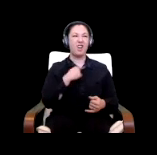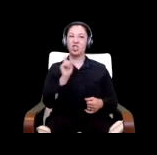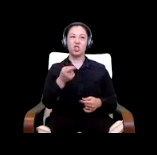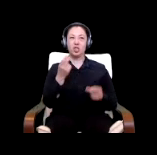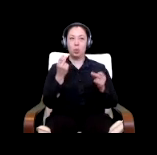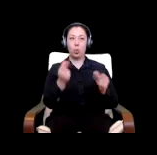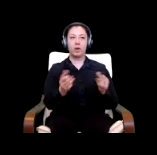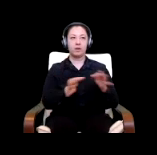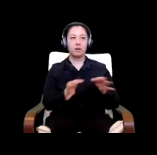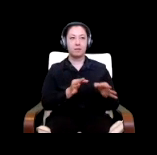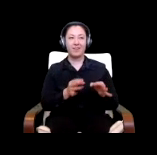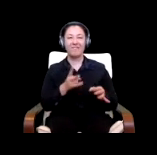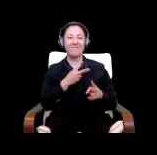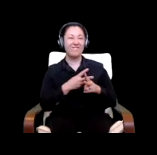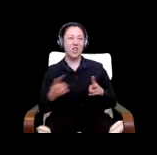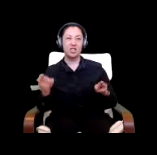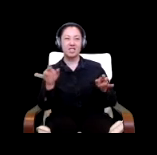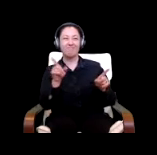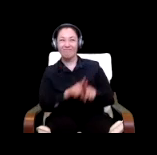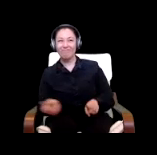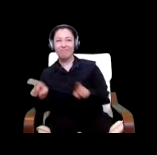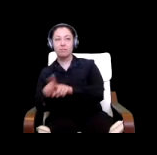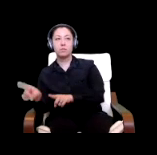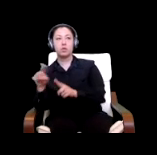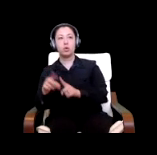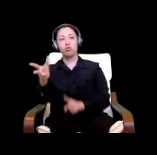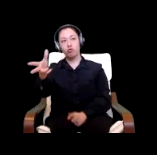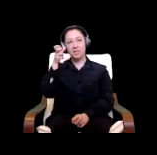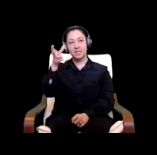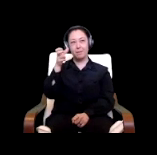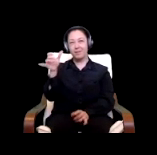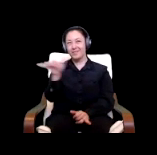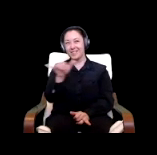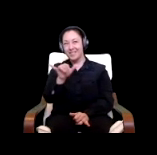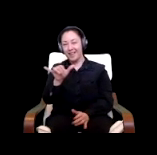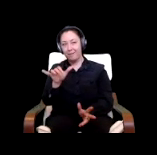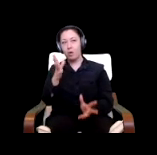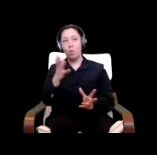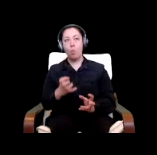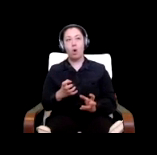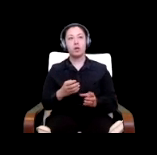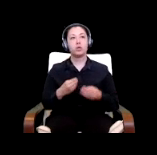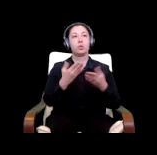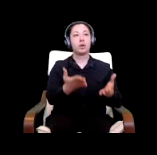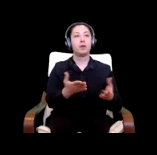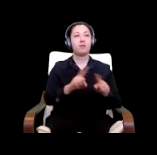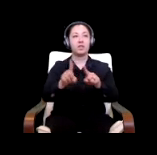to receptive in terms of offering multiple opportunities for communication. It is important